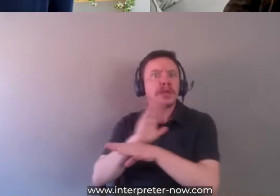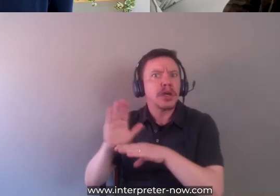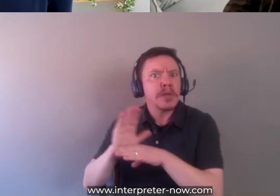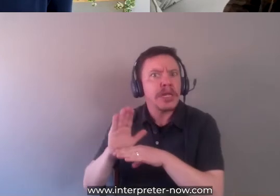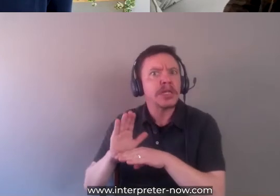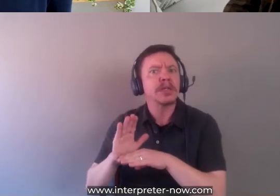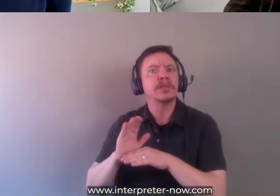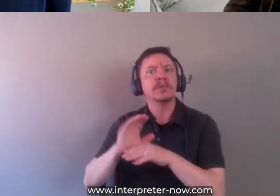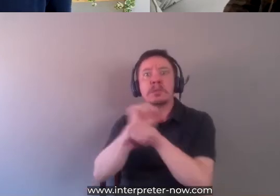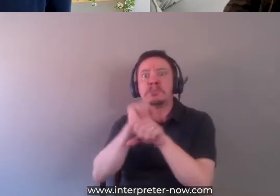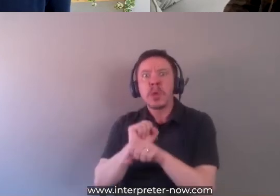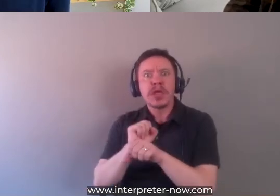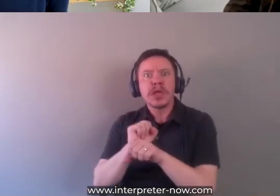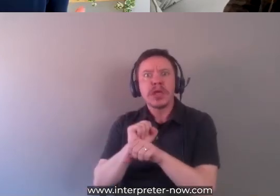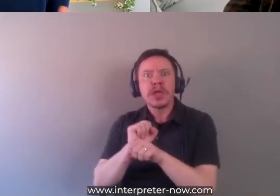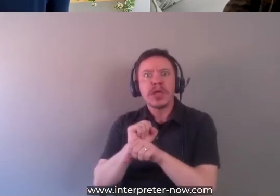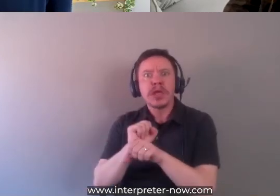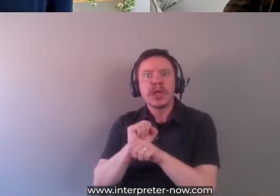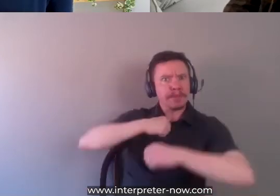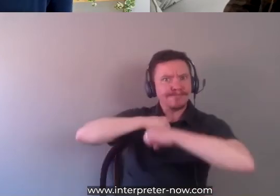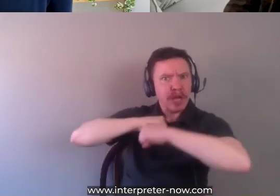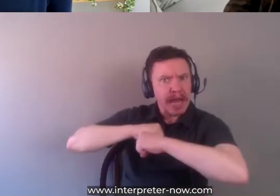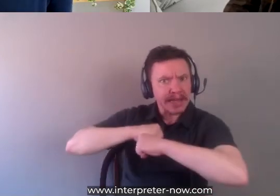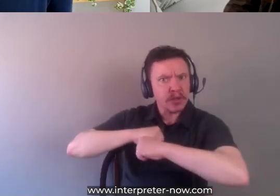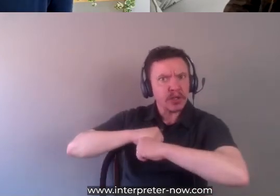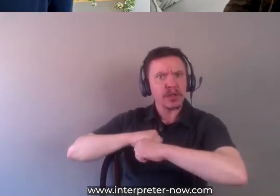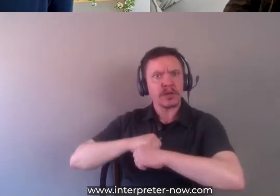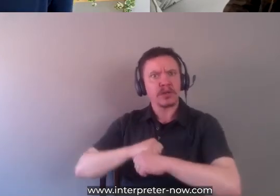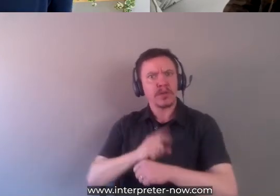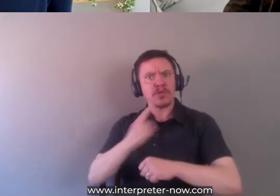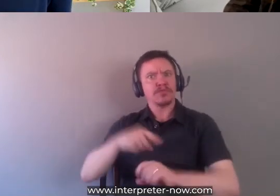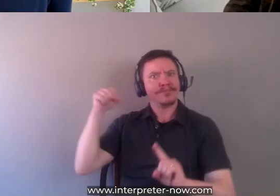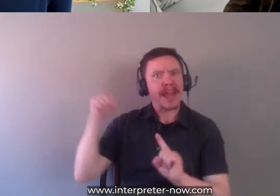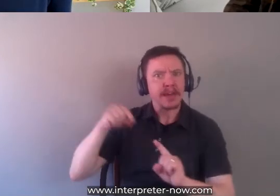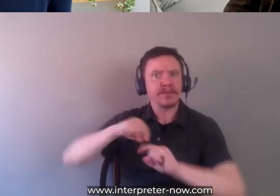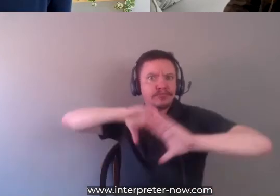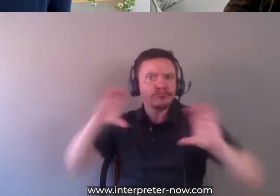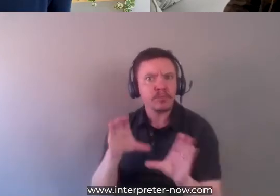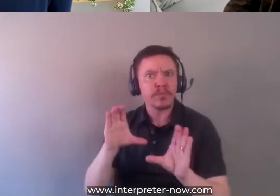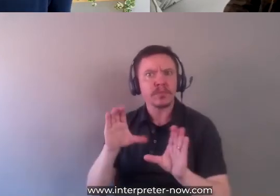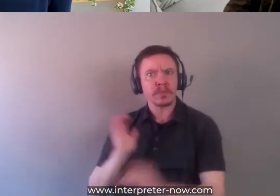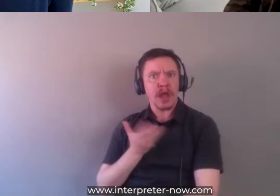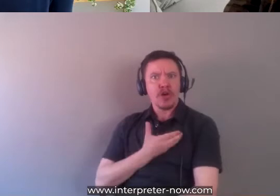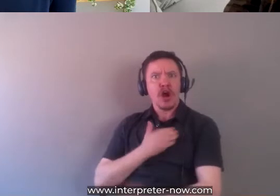for employees? Are there any ways that we can really activate our own allyship and an